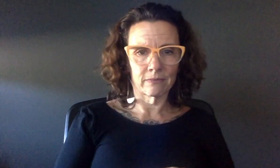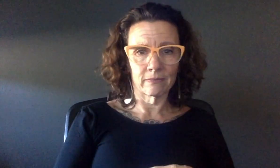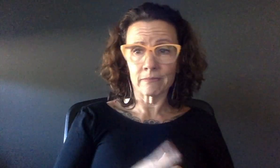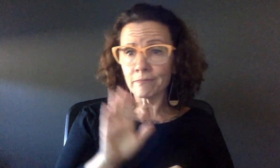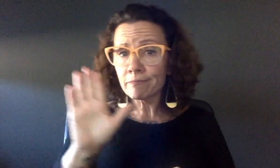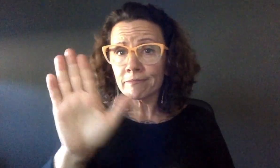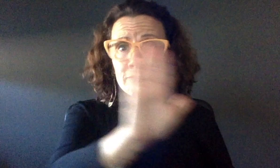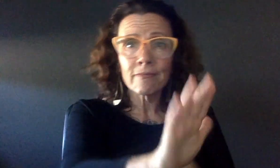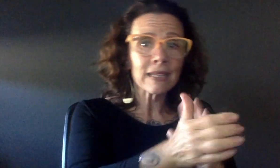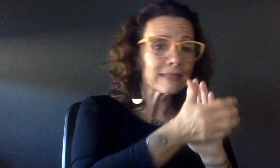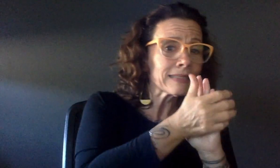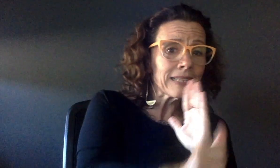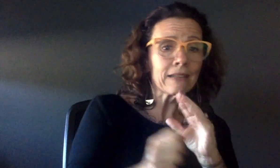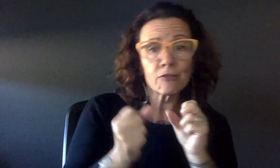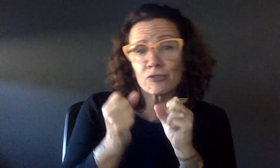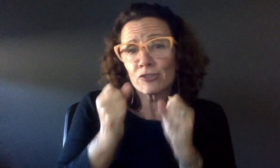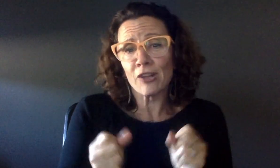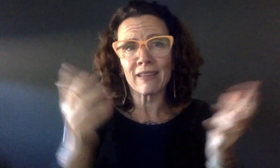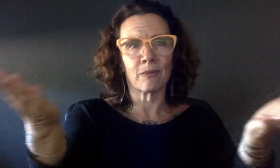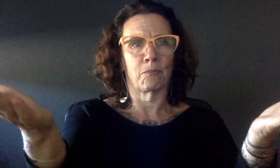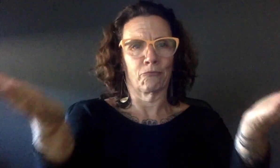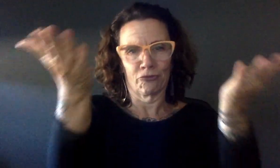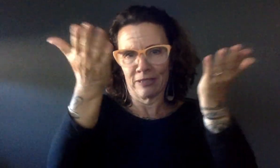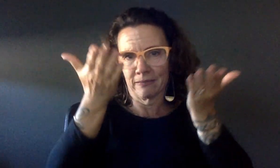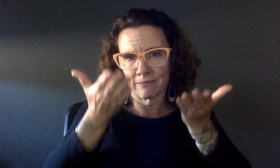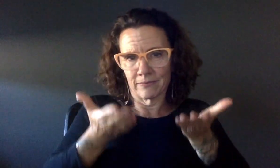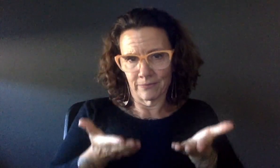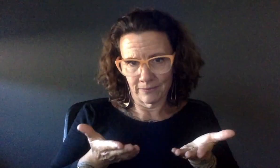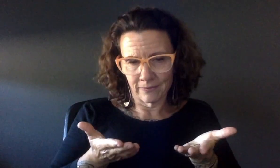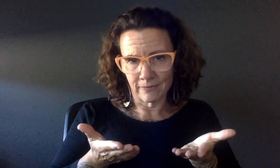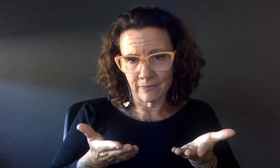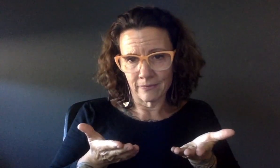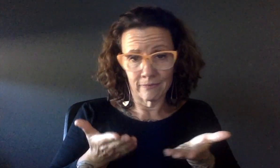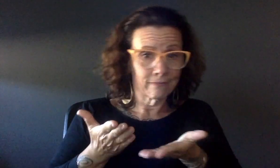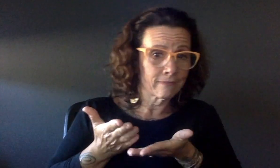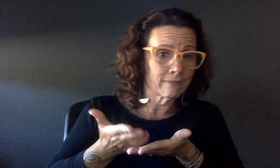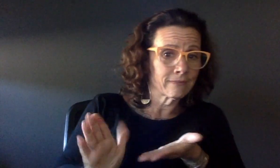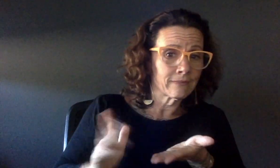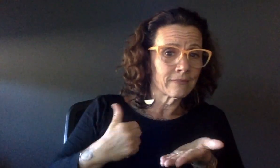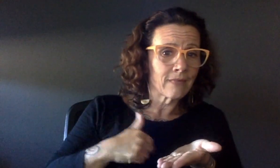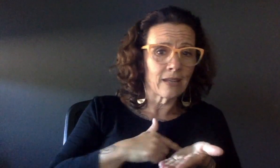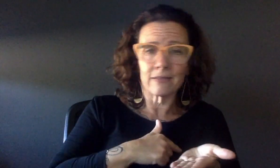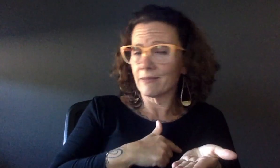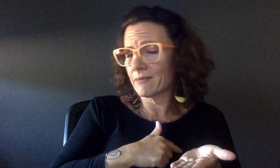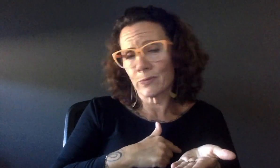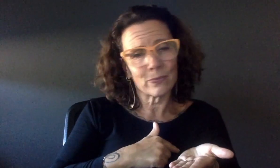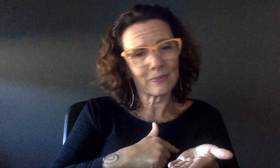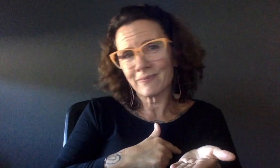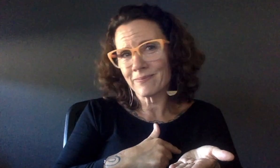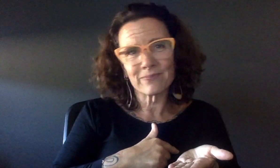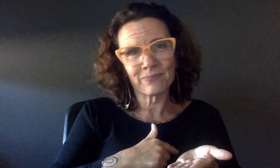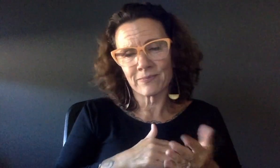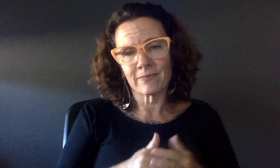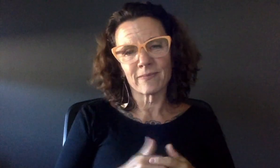bring all your skills and strengths. Don’t forget us.